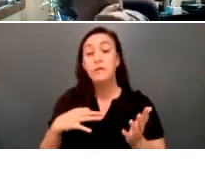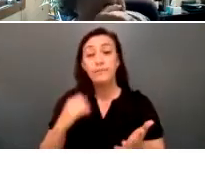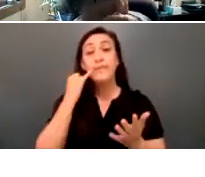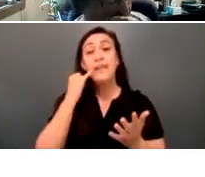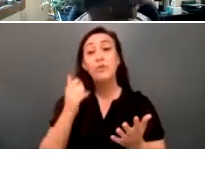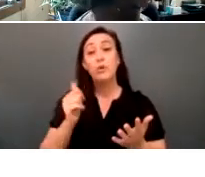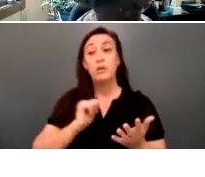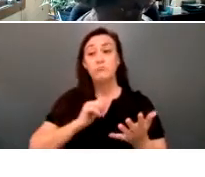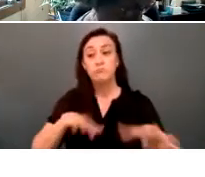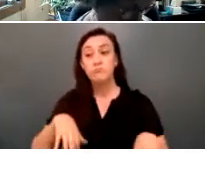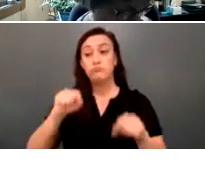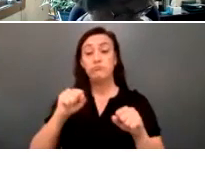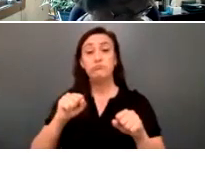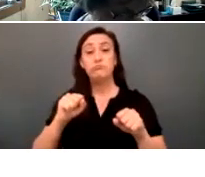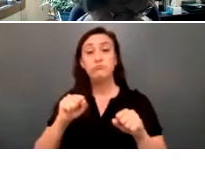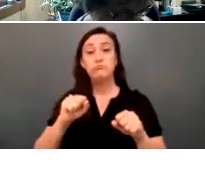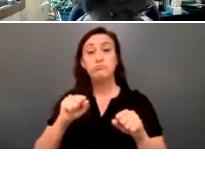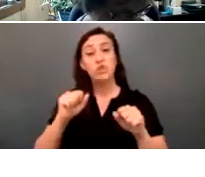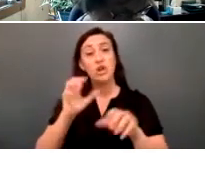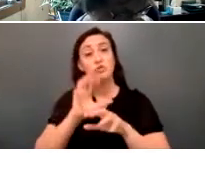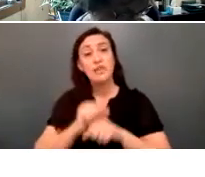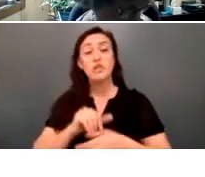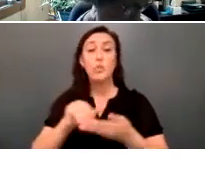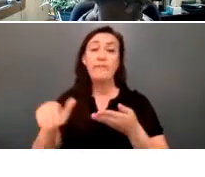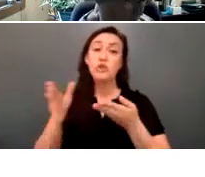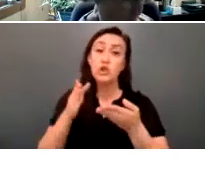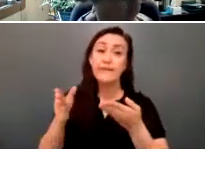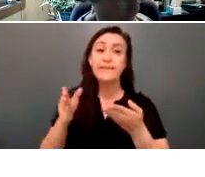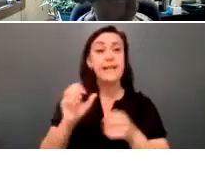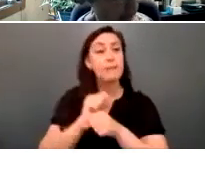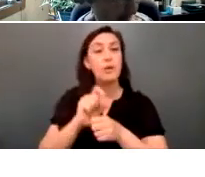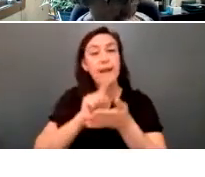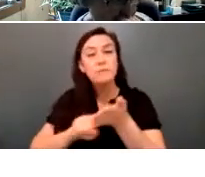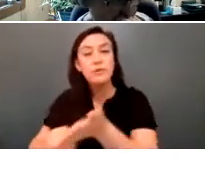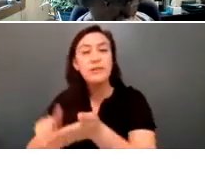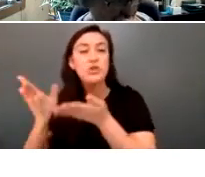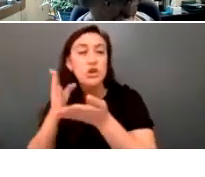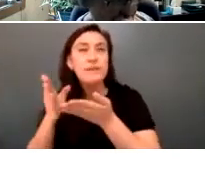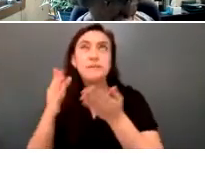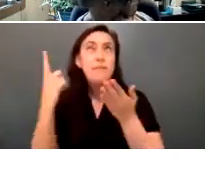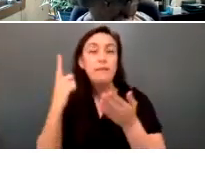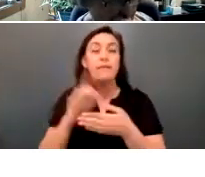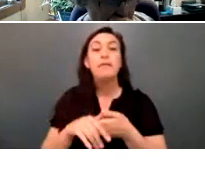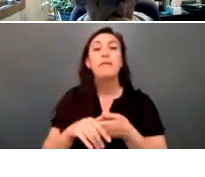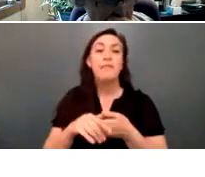if that person is choosing like a traditional waiver service like employment, exploration services. Then I believe that a provider